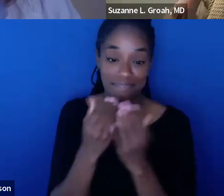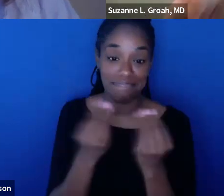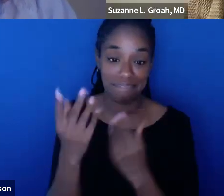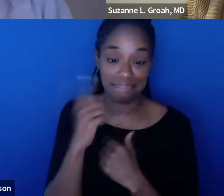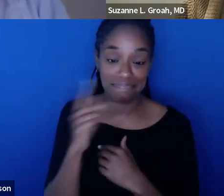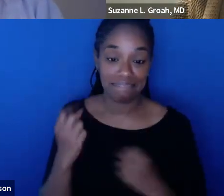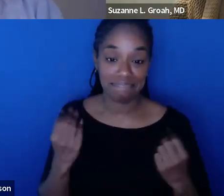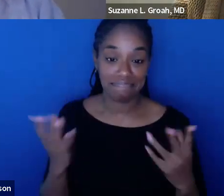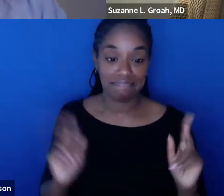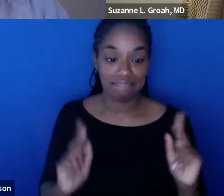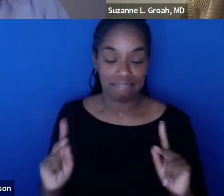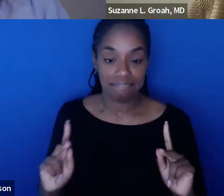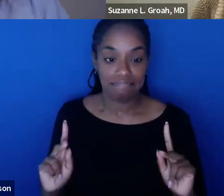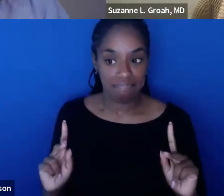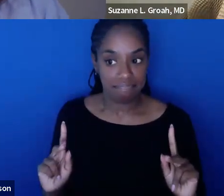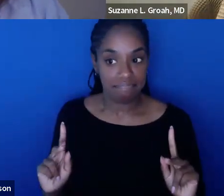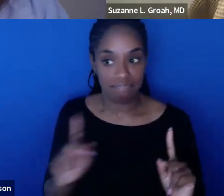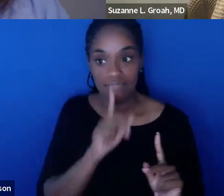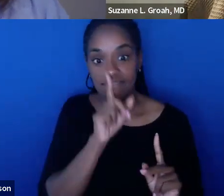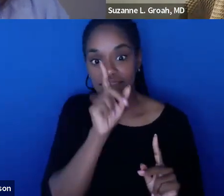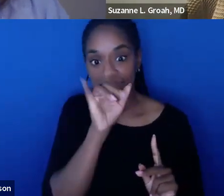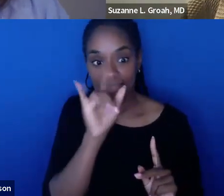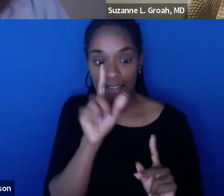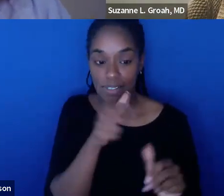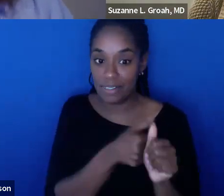So we are really going to have to keep up with you and find out